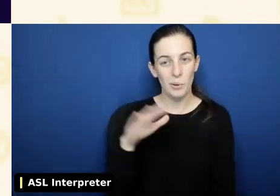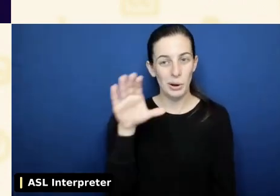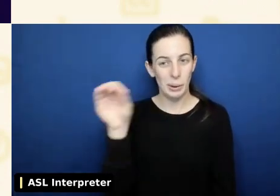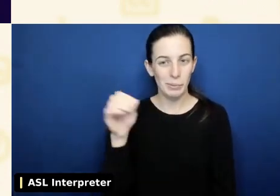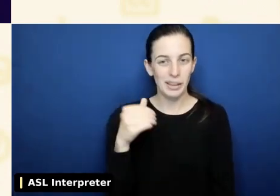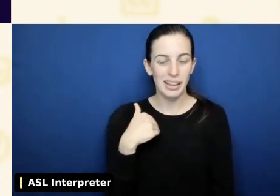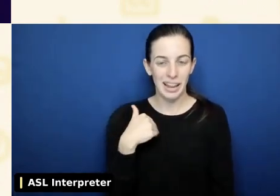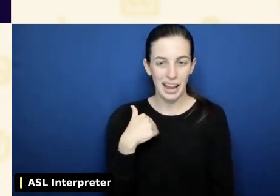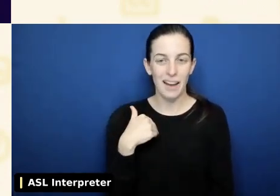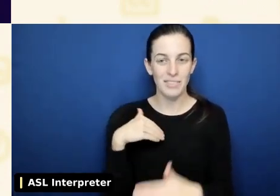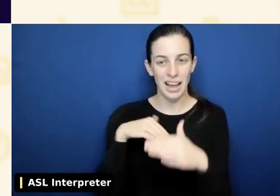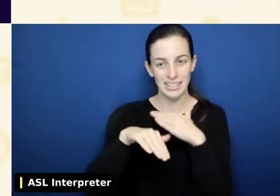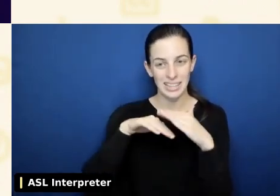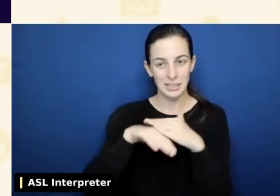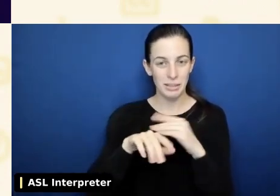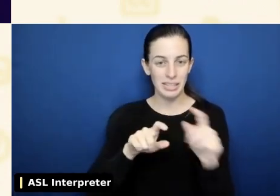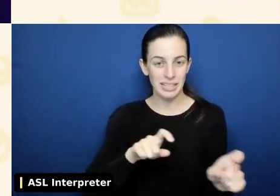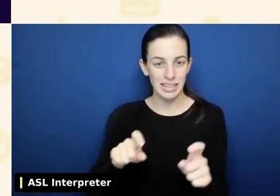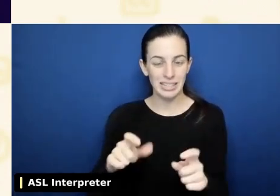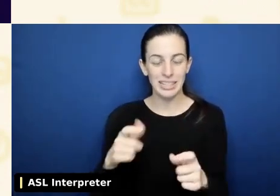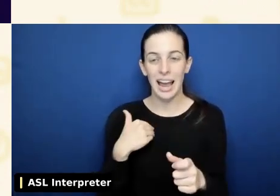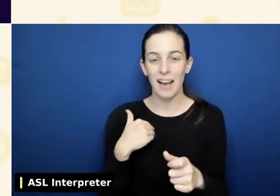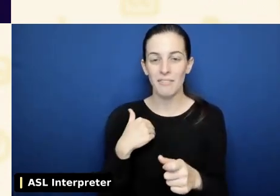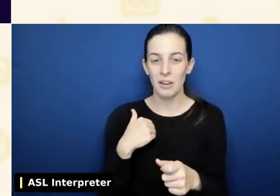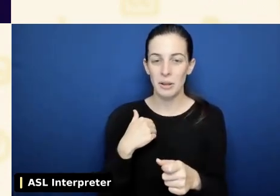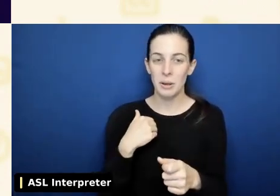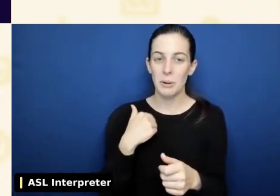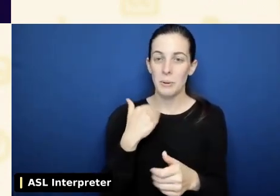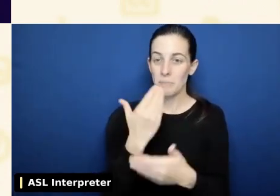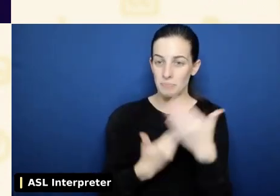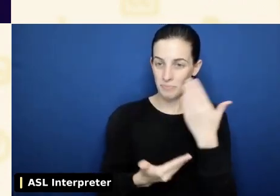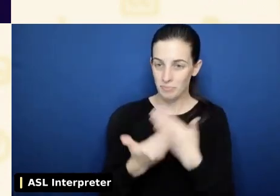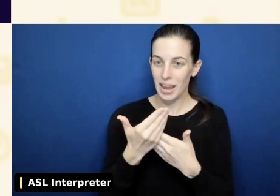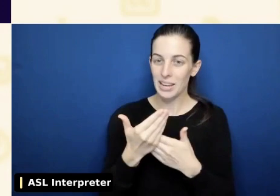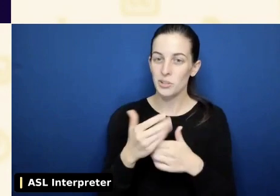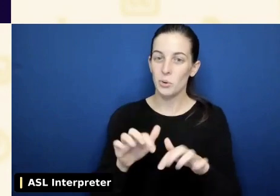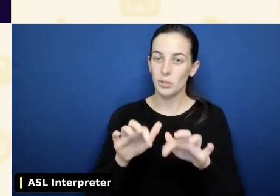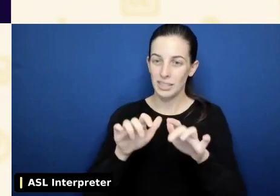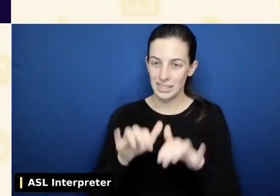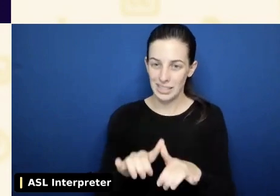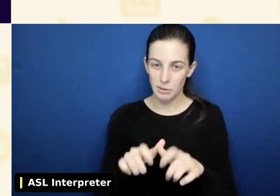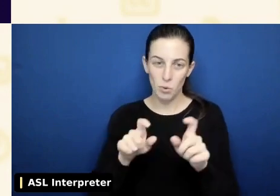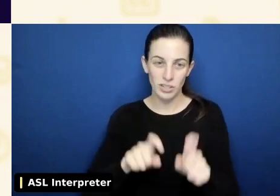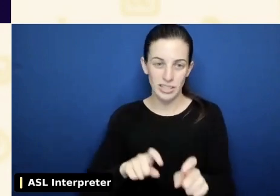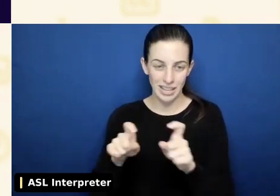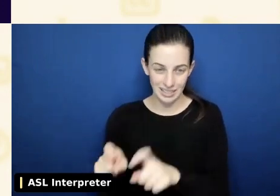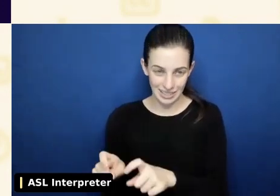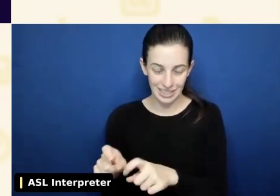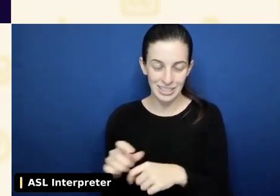We do manual keyboard testing, zoomed into 400%. That modal window that you saw, we made sure that